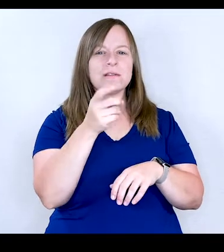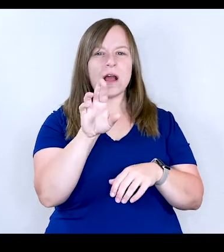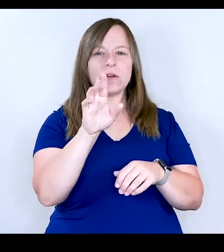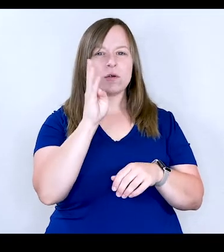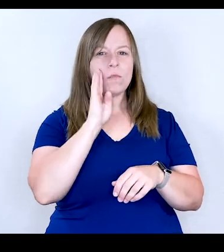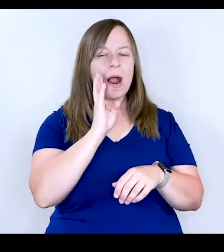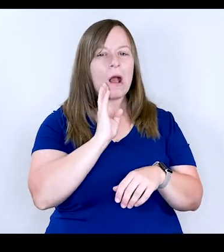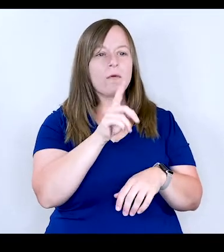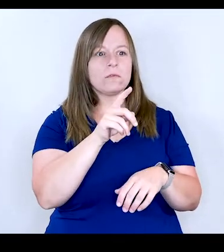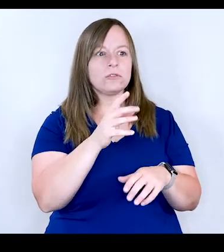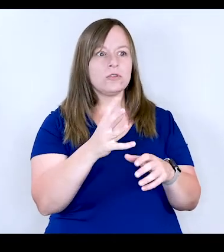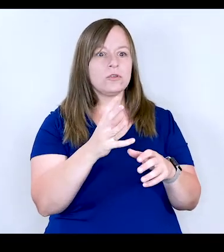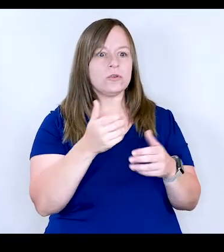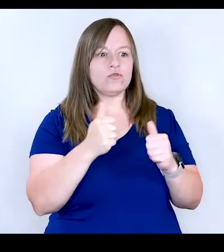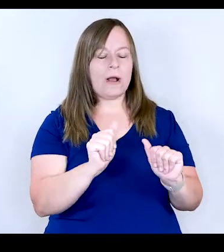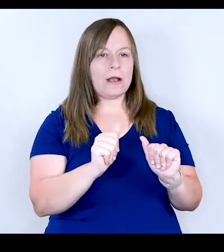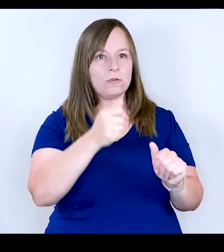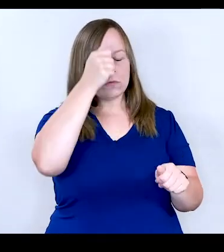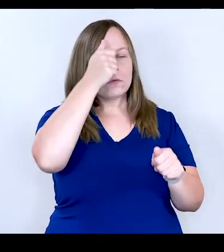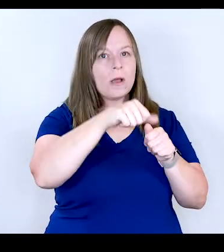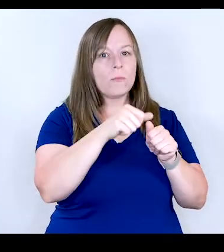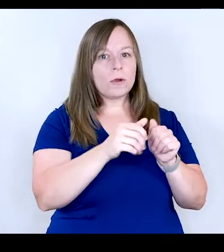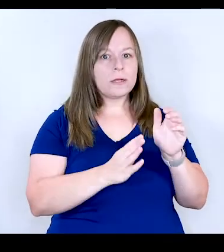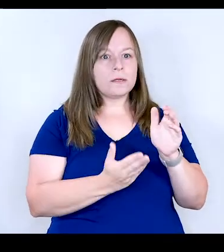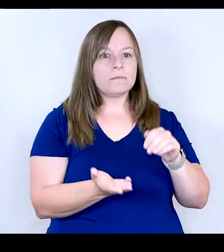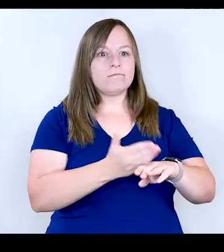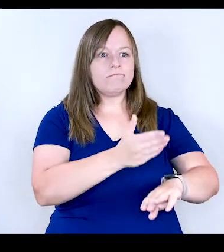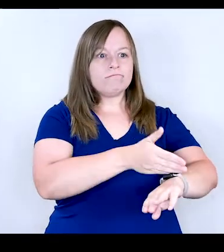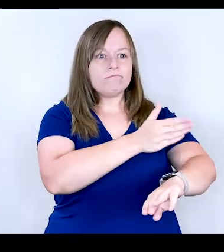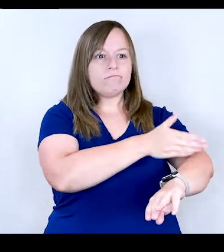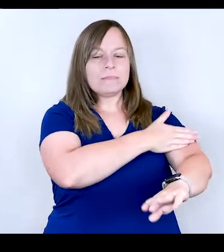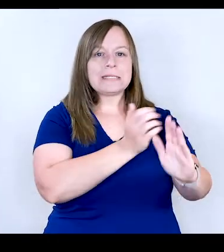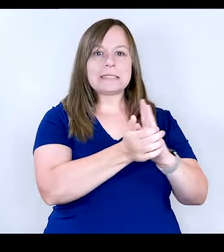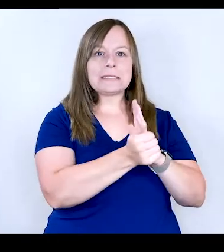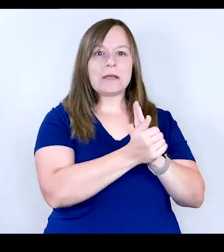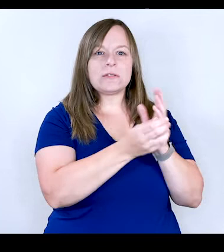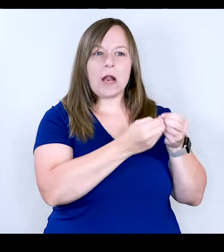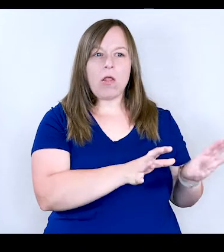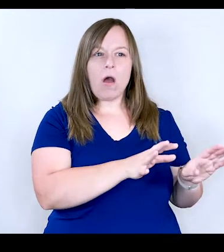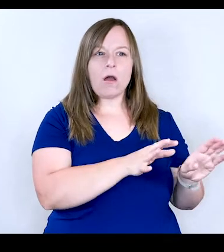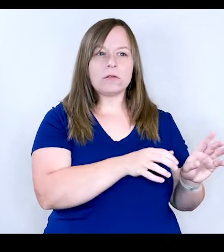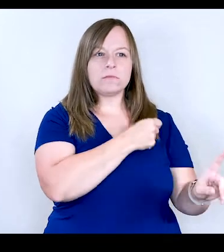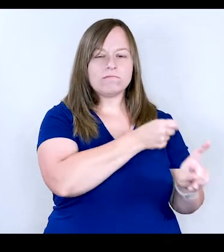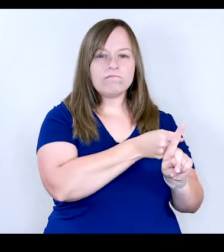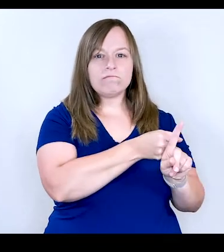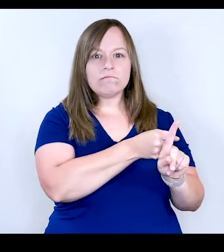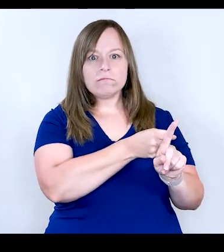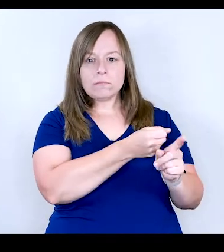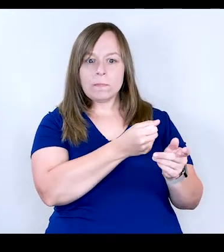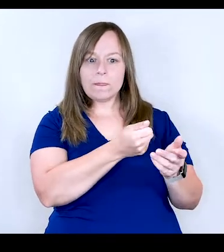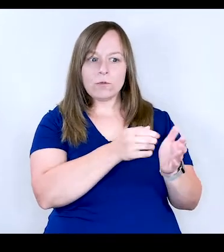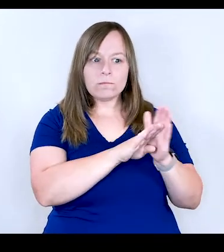regain the memory I lost and the skills and jobs that I needed to be able to